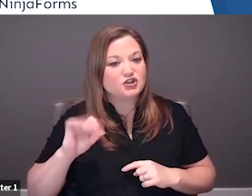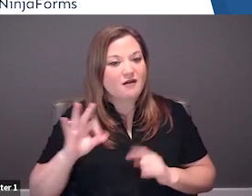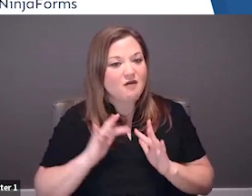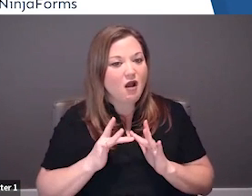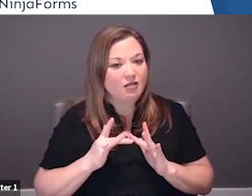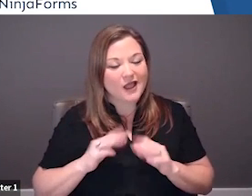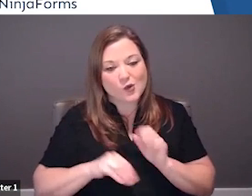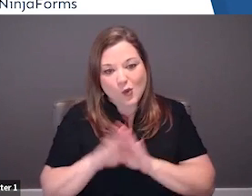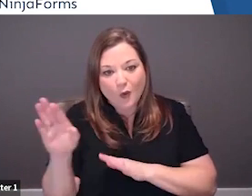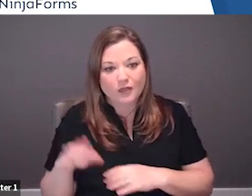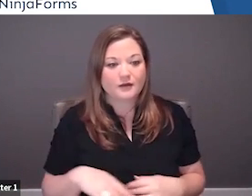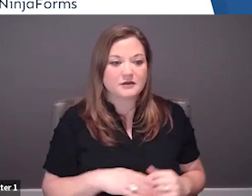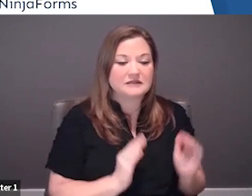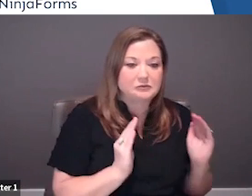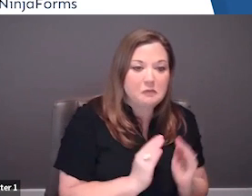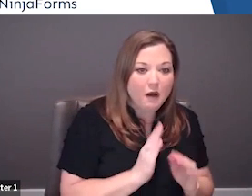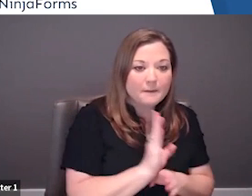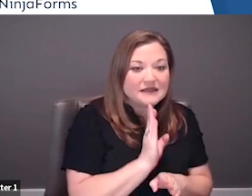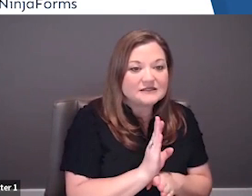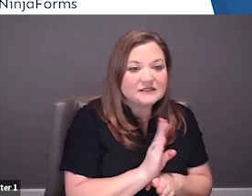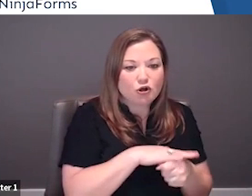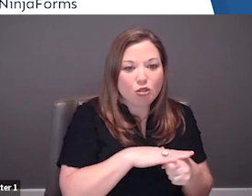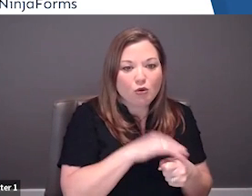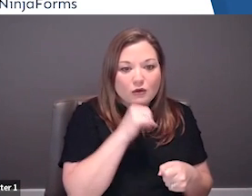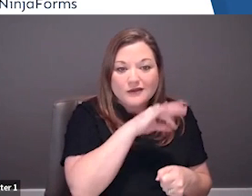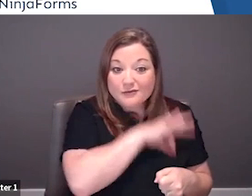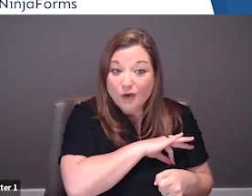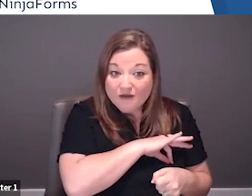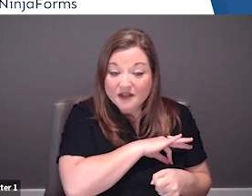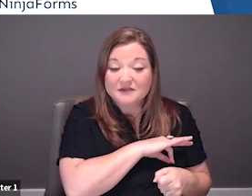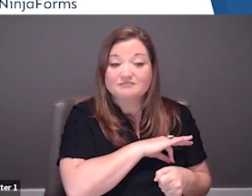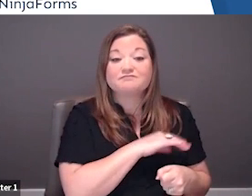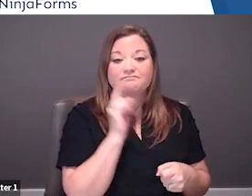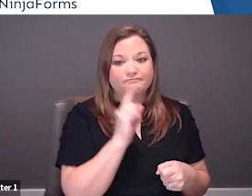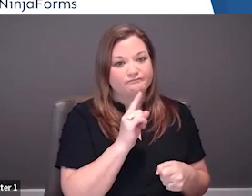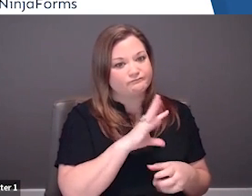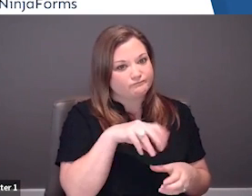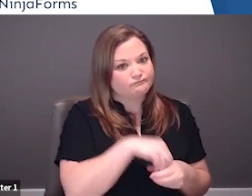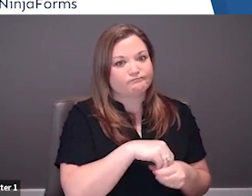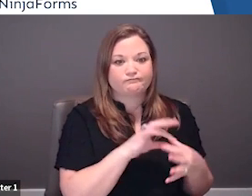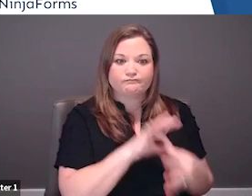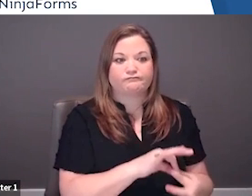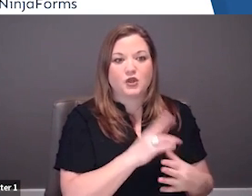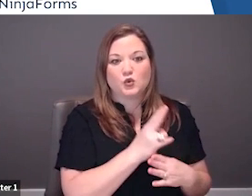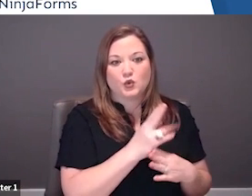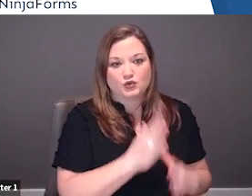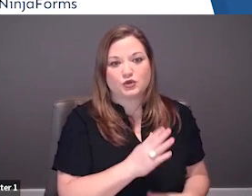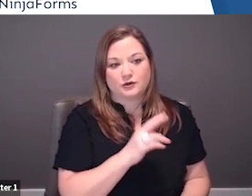From the small businesses and local nonprofits that make up the core Ninja Forms user base to universities,